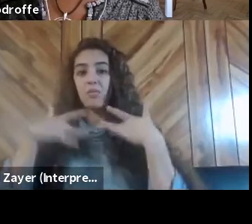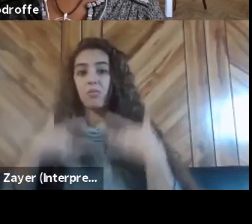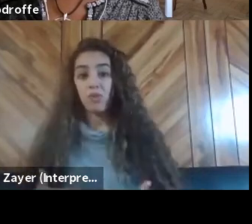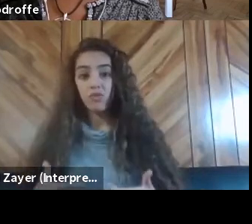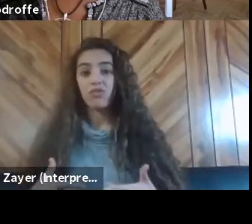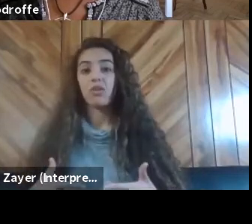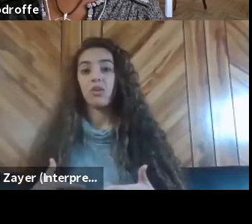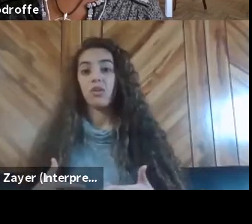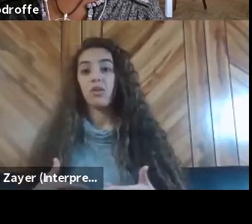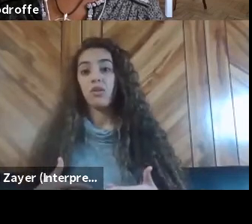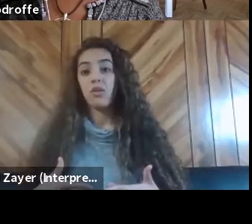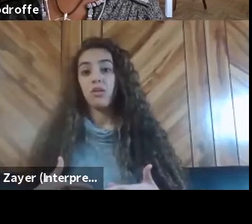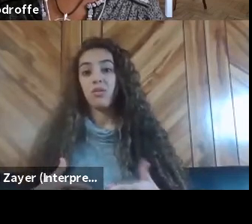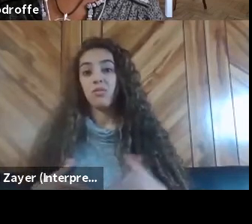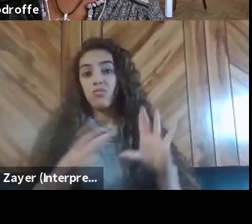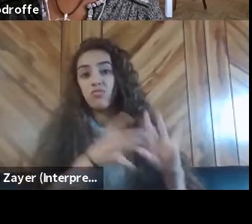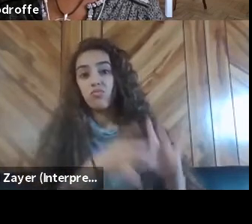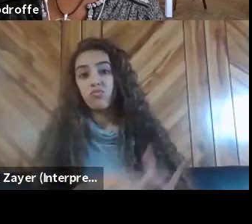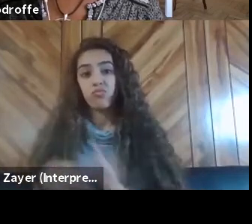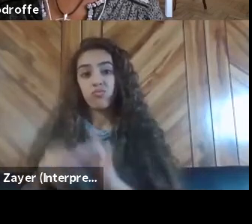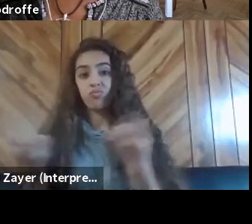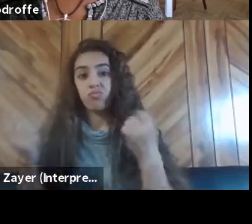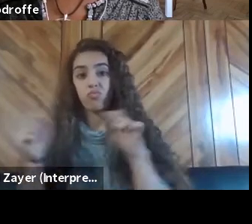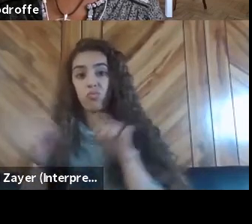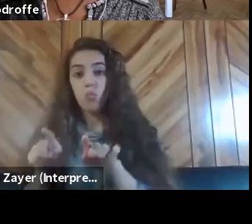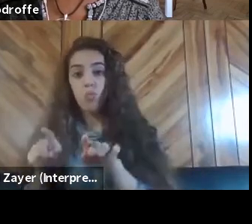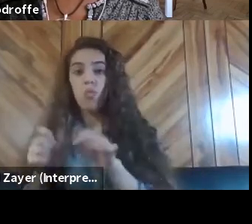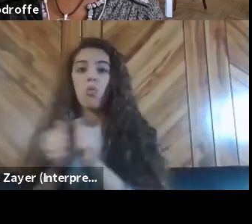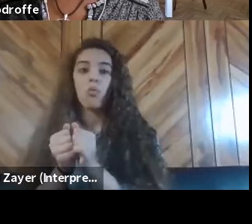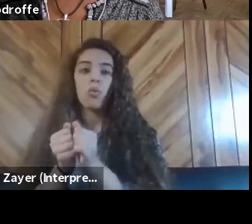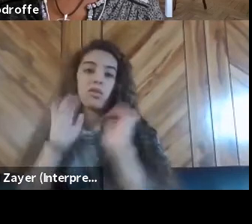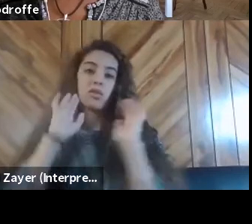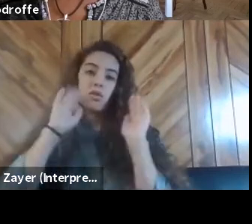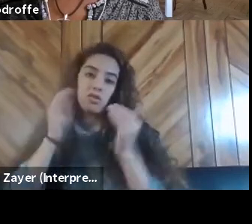comorbid with the autism, and that is common, lots of people